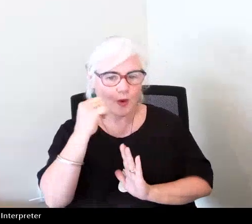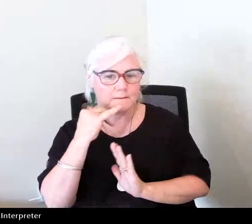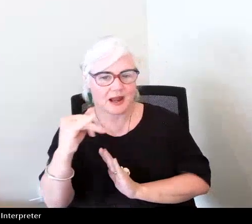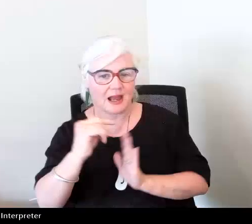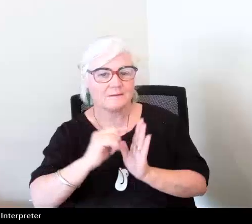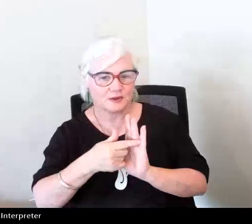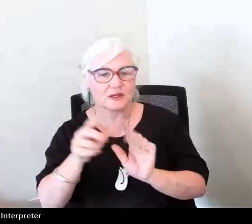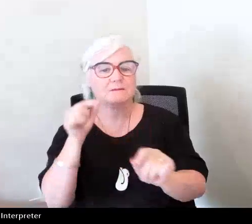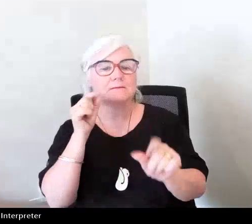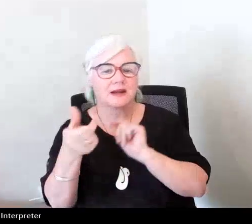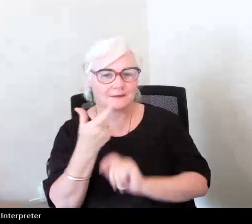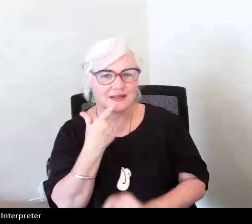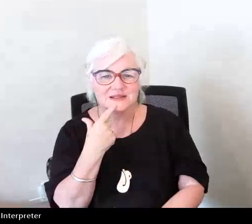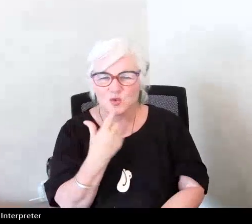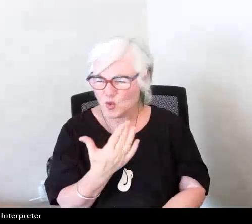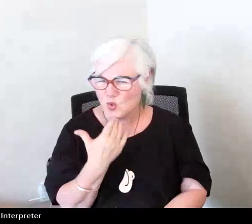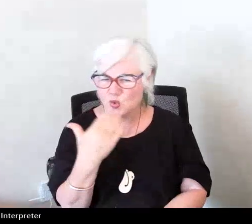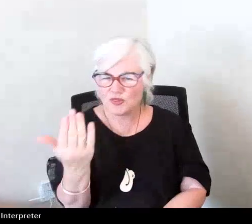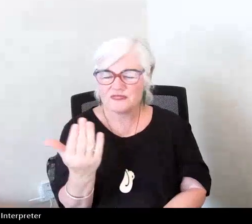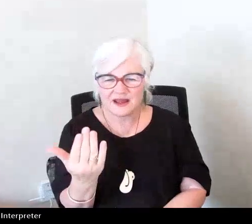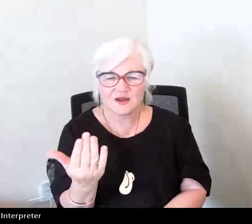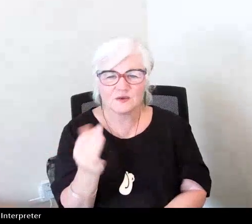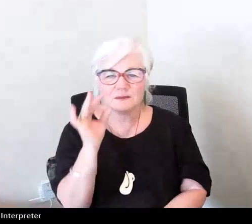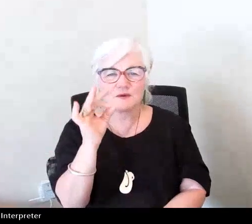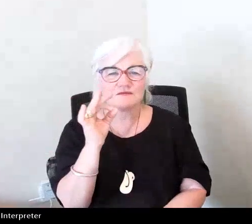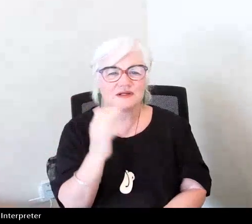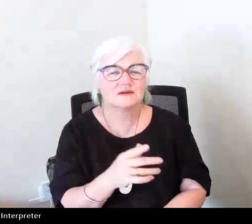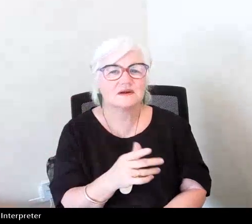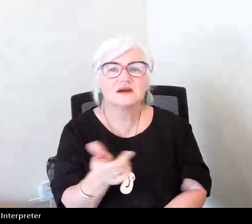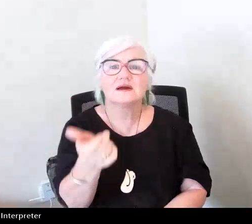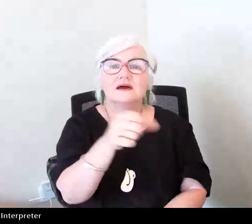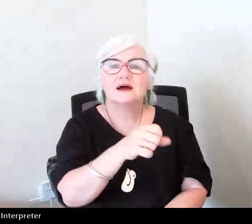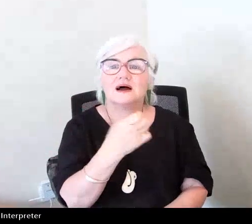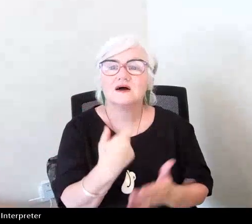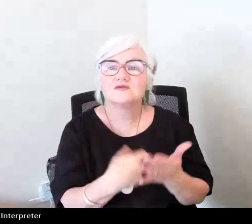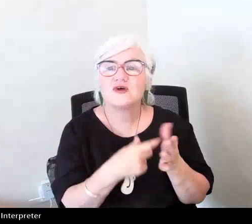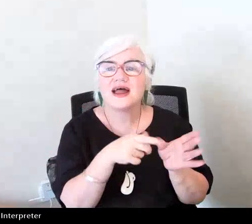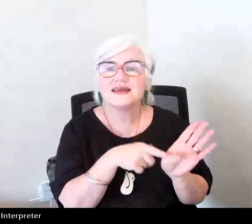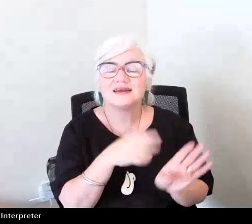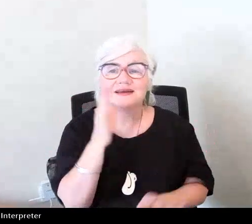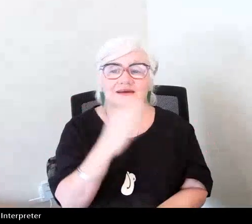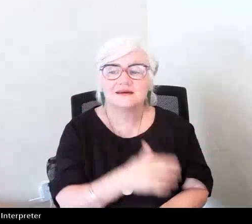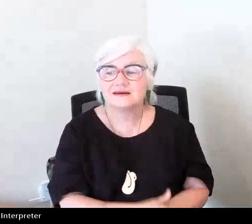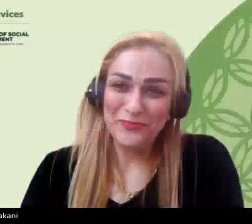Awesome work. Thank you so much, Ray, for this question.